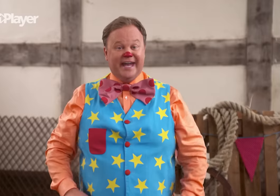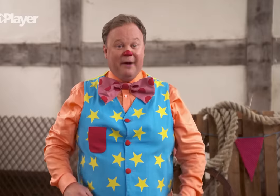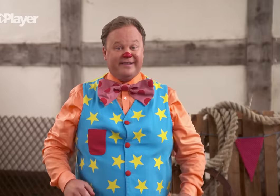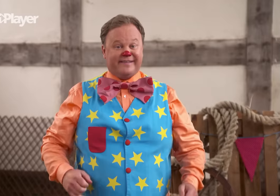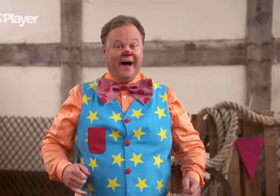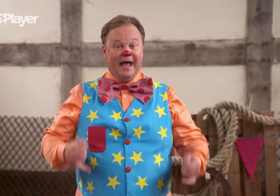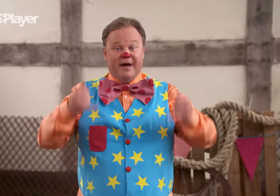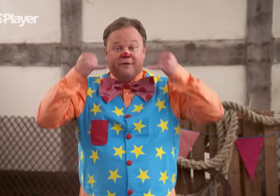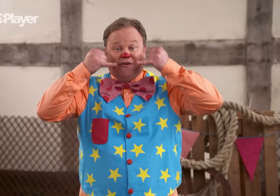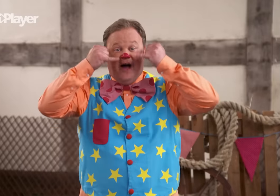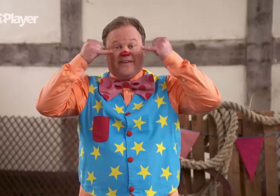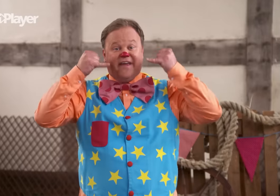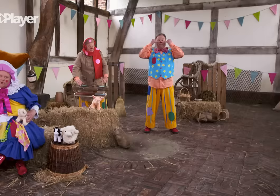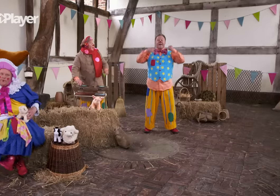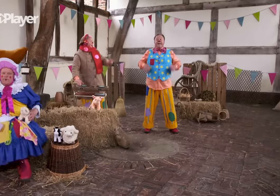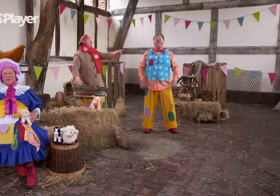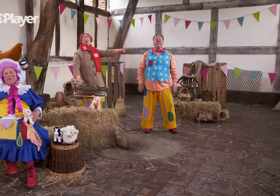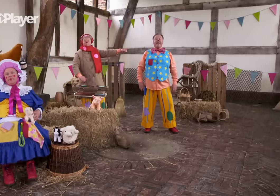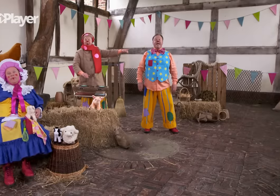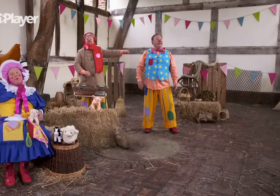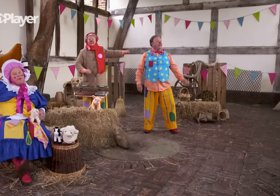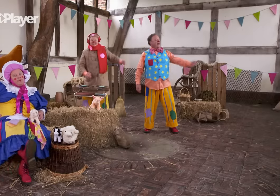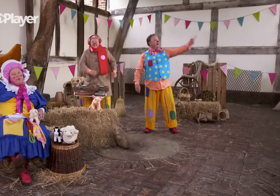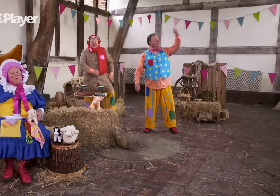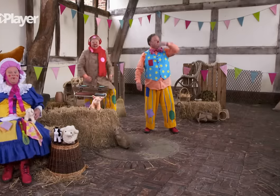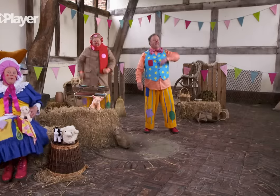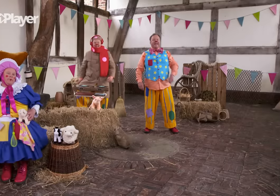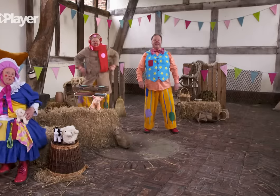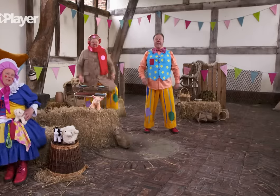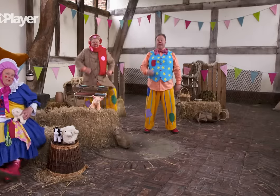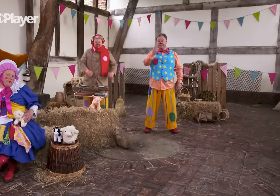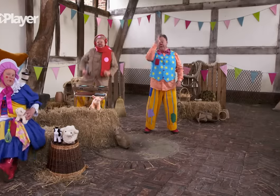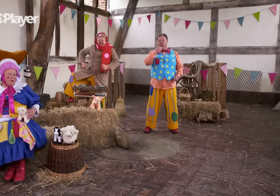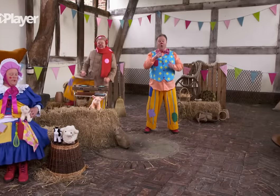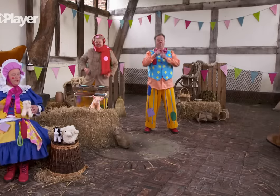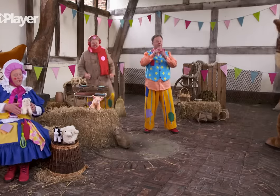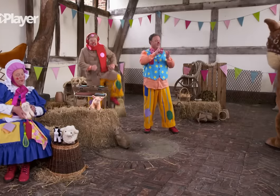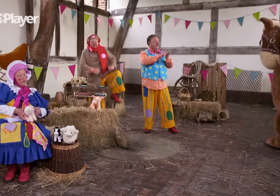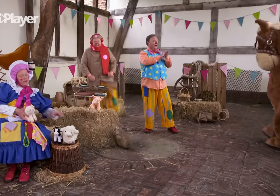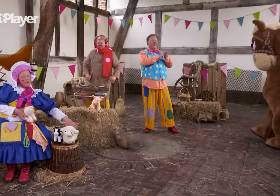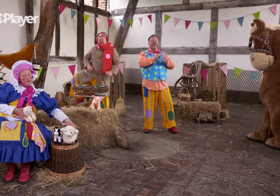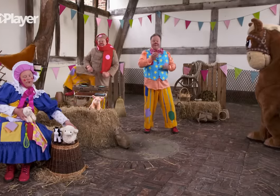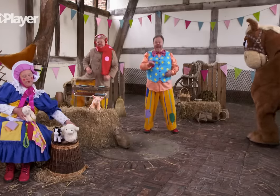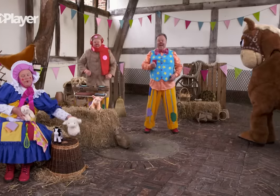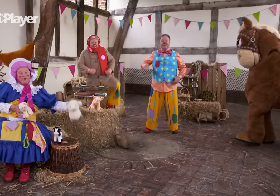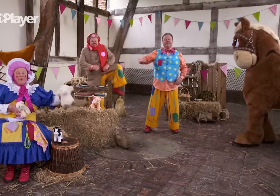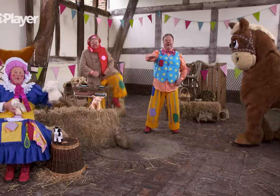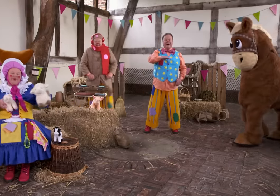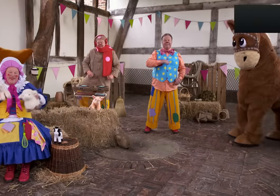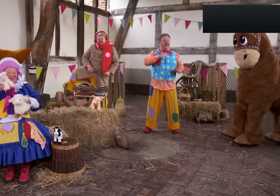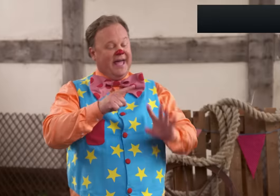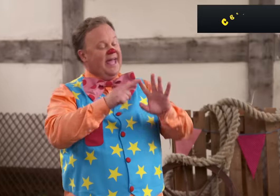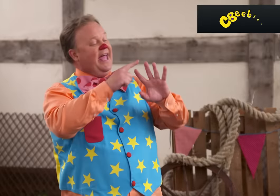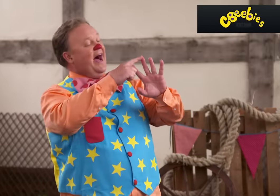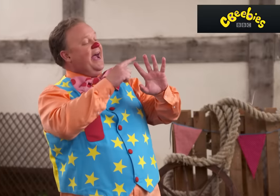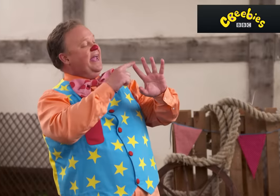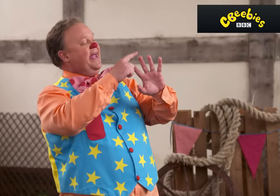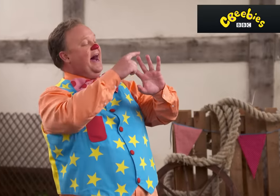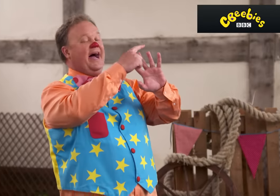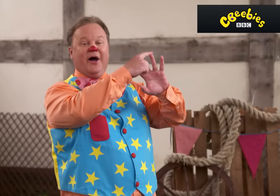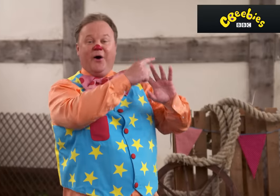now it's time for our sheep come on spotty old macdonald had a farm e-i-e-i-o